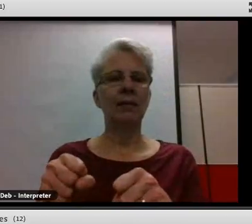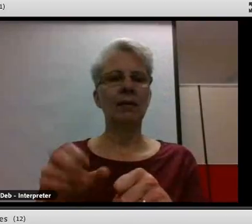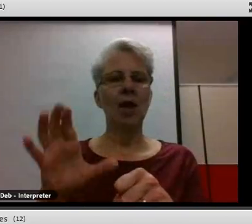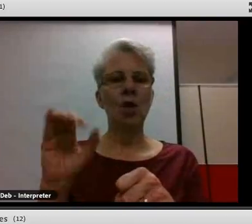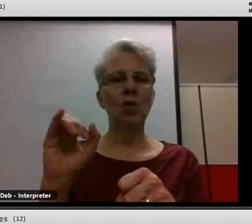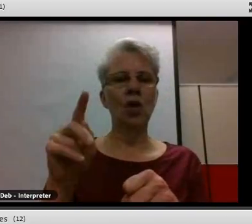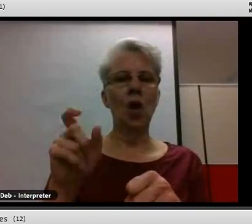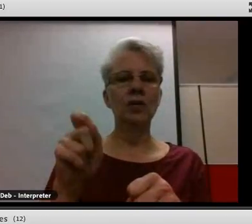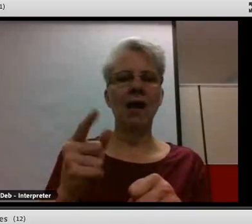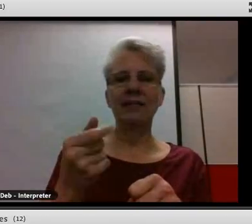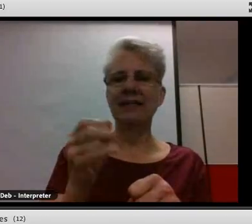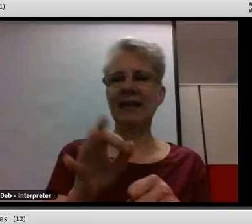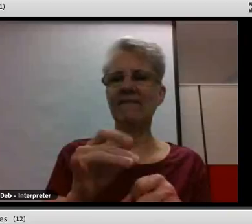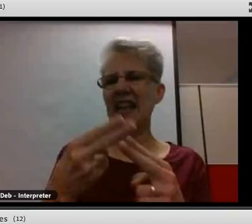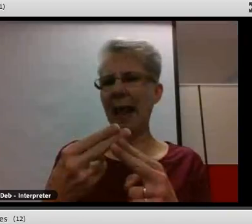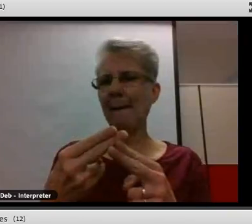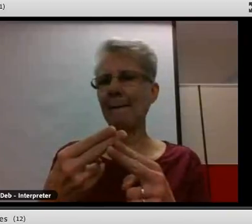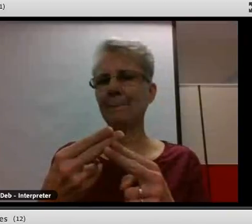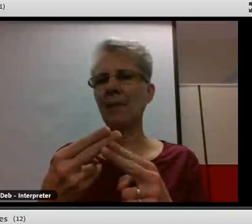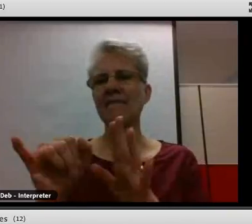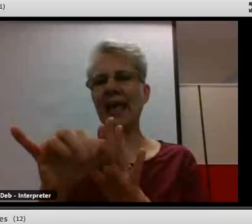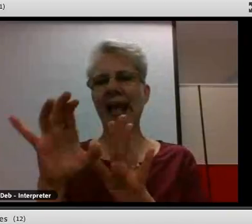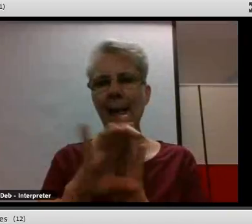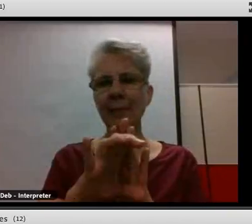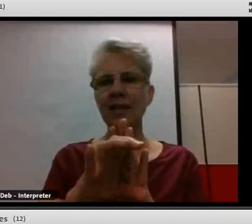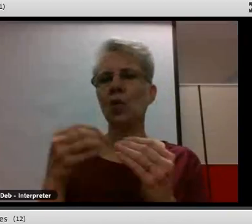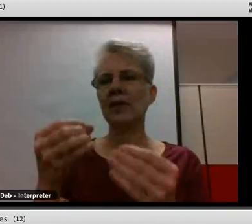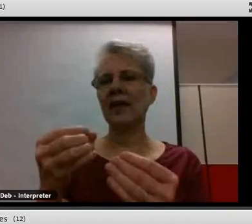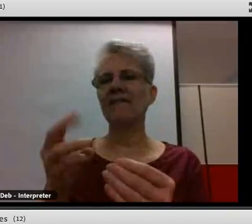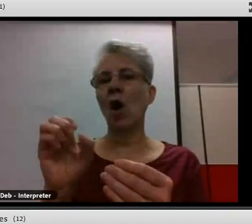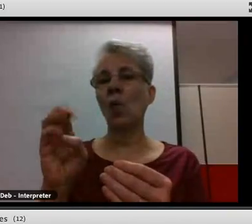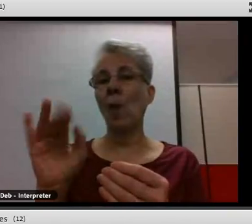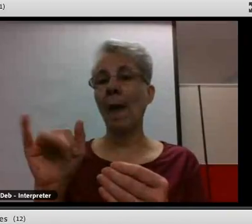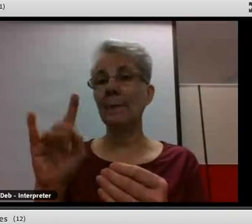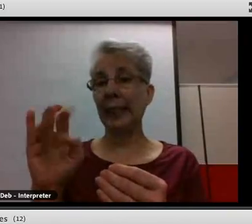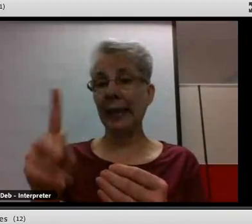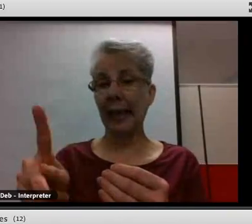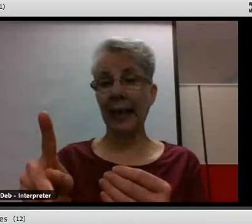But there was no text-to-speech feature, and they didn't test it.